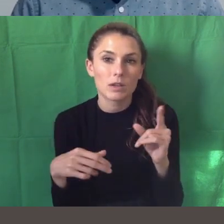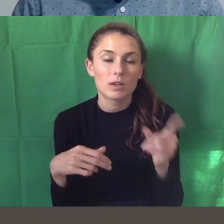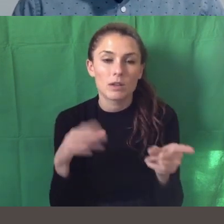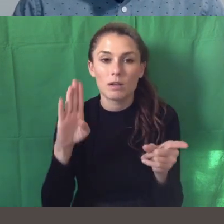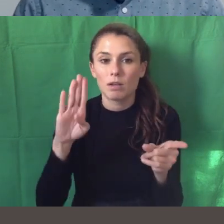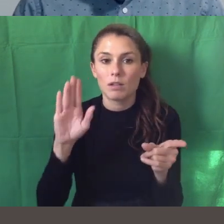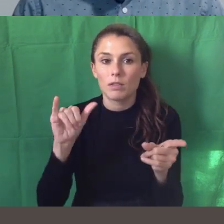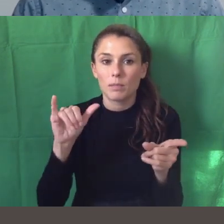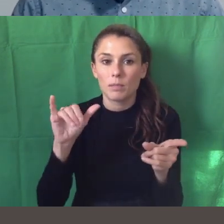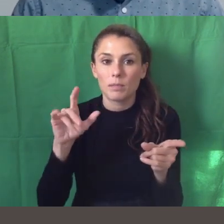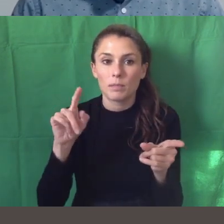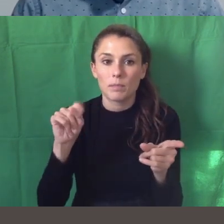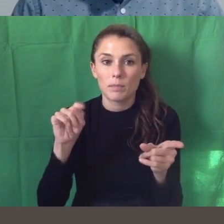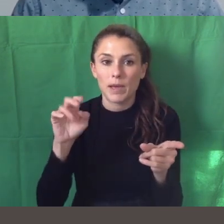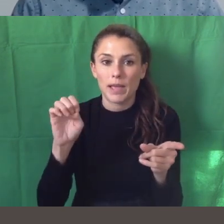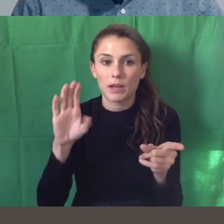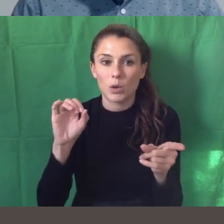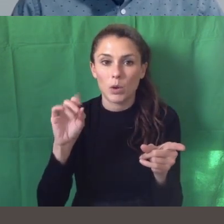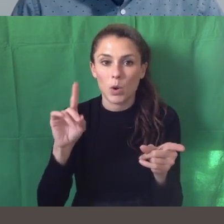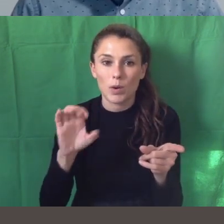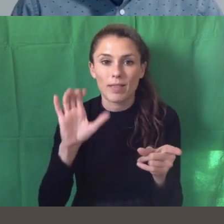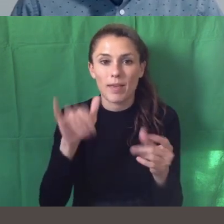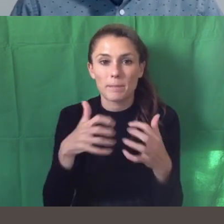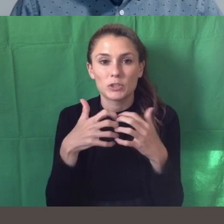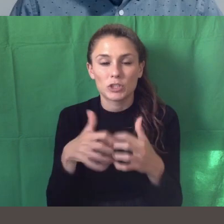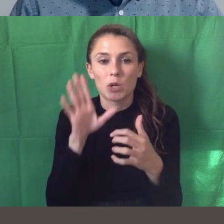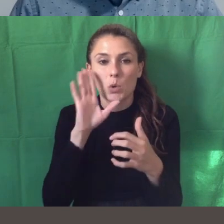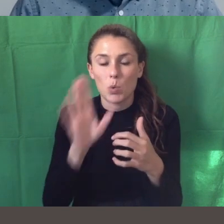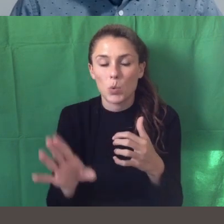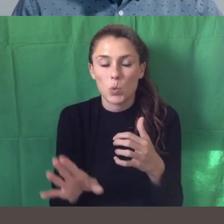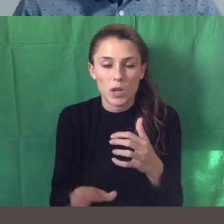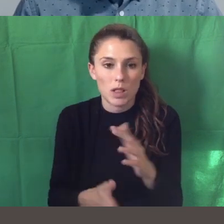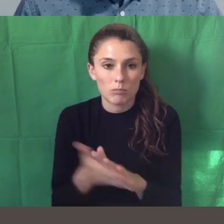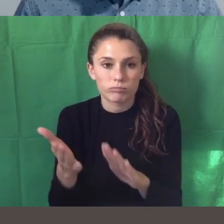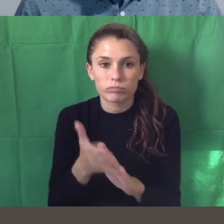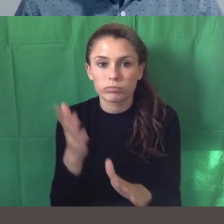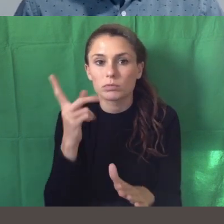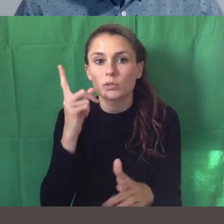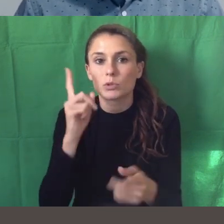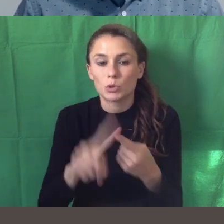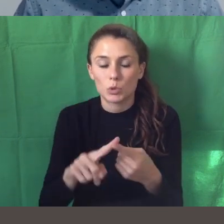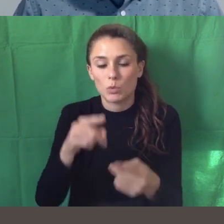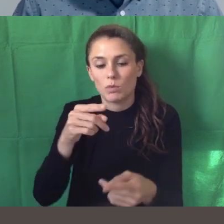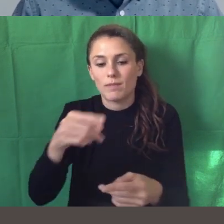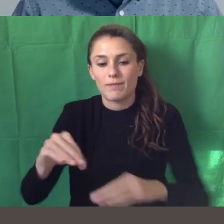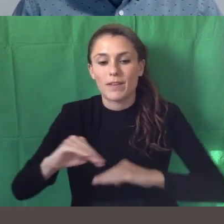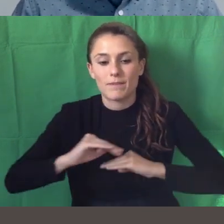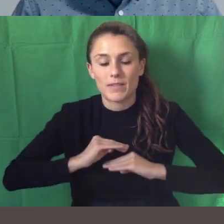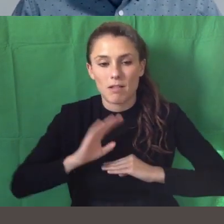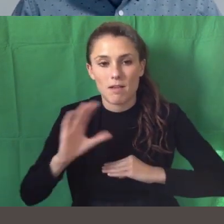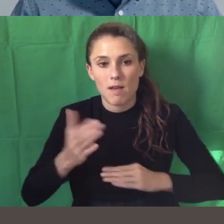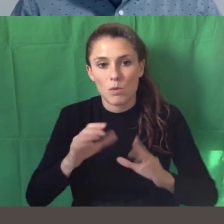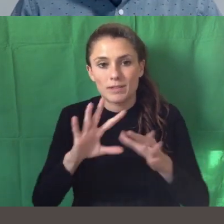These are usually the byte codes that the Python virtual machine will execute in order to fulfill our statement.